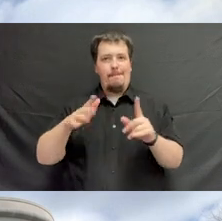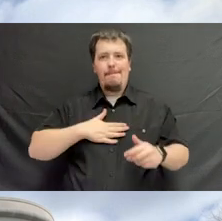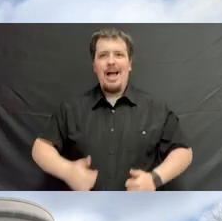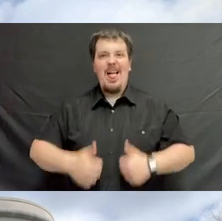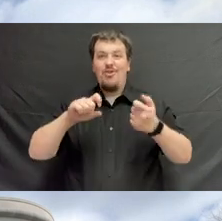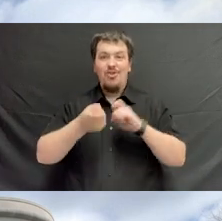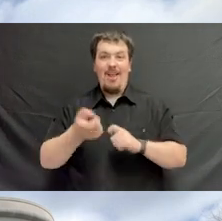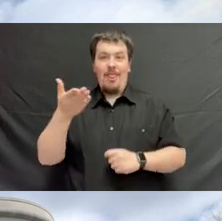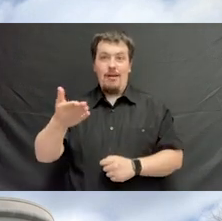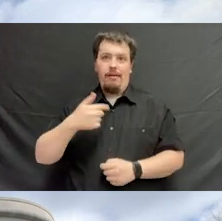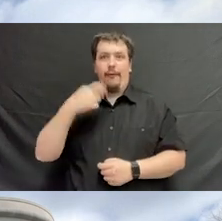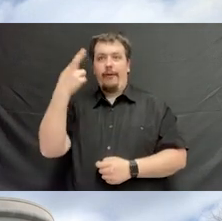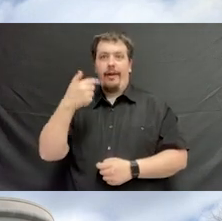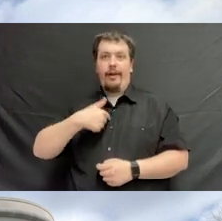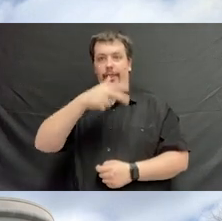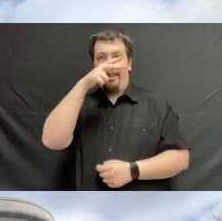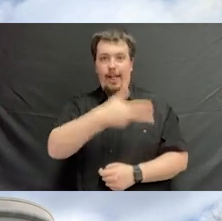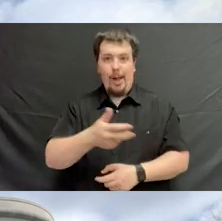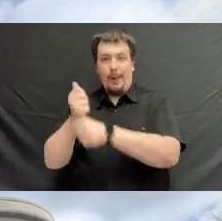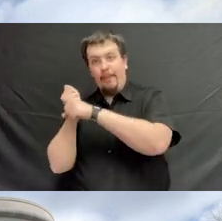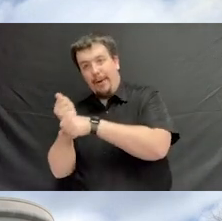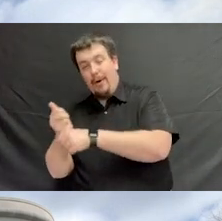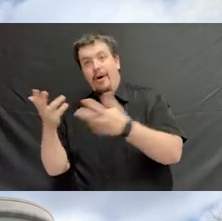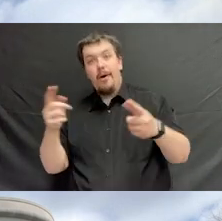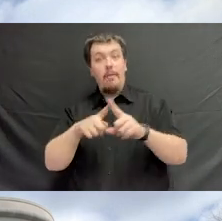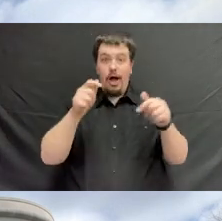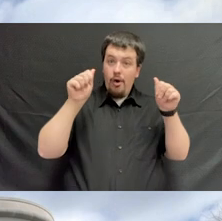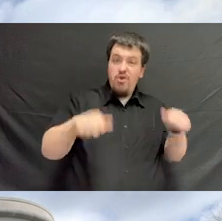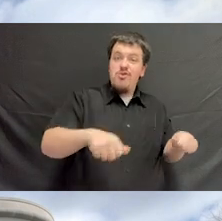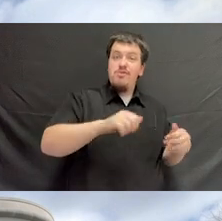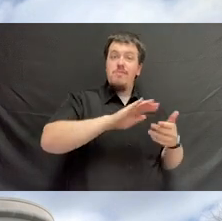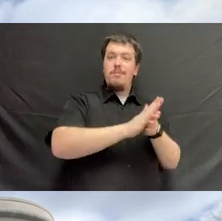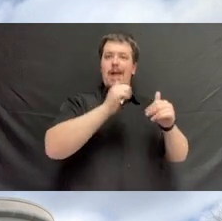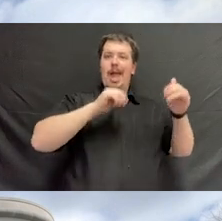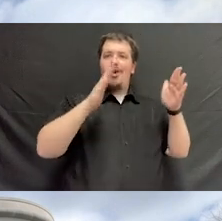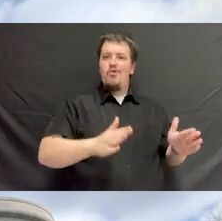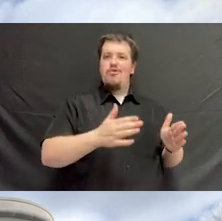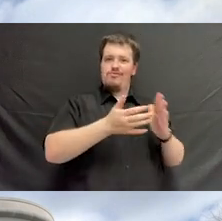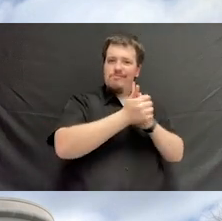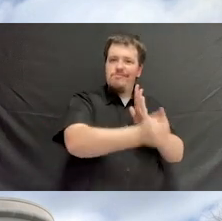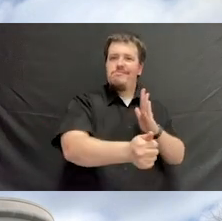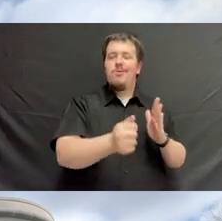when I realized I couldn't play baseball with those guys, but I could maybe act with some of the folks who were actors, we had were great.